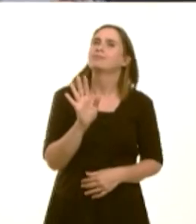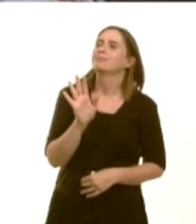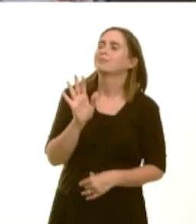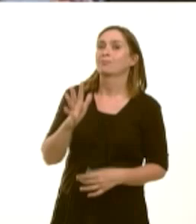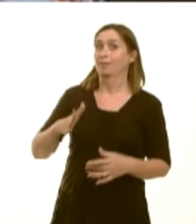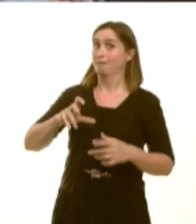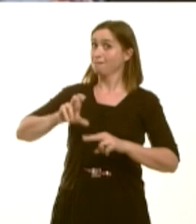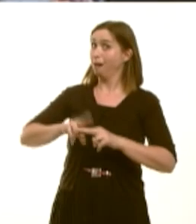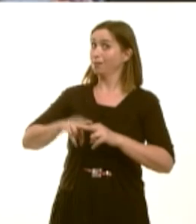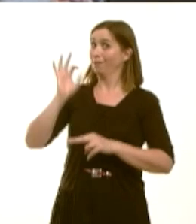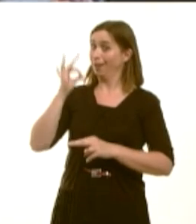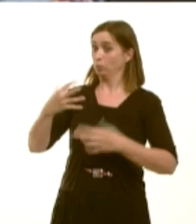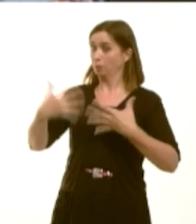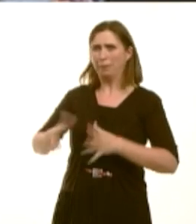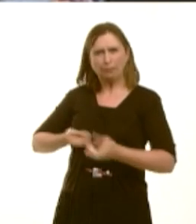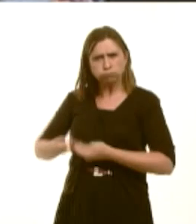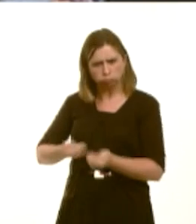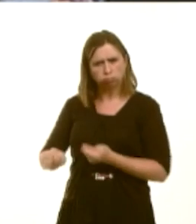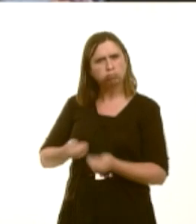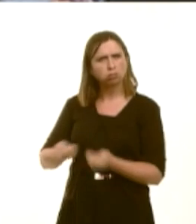forefront of moving ahead with the city deal, in fairness to them, and theyíve worked very